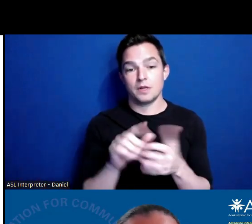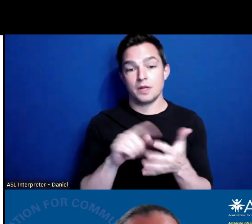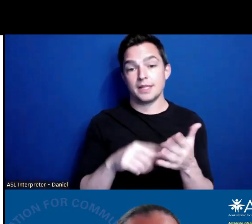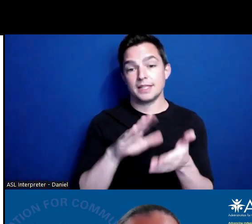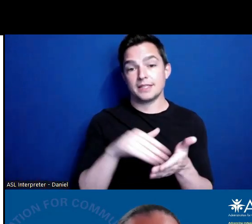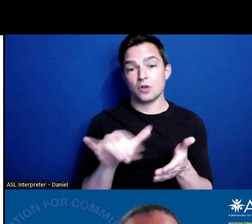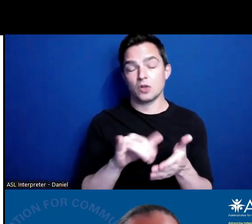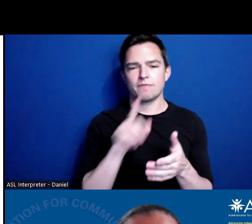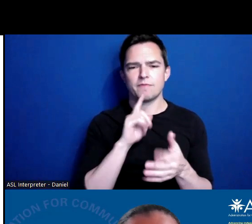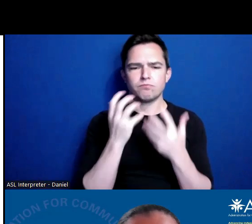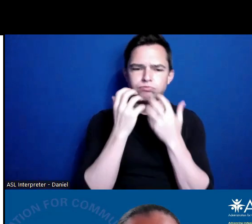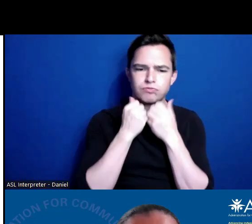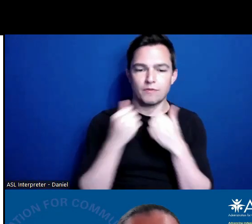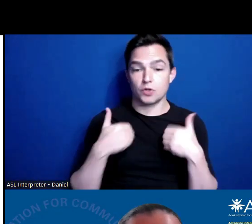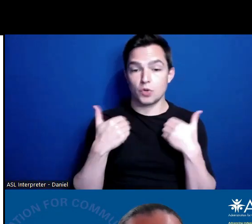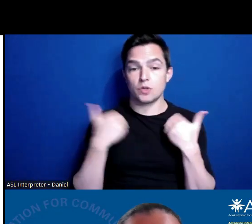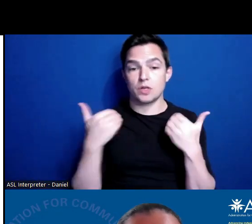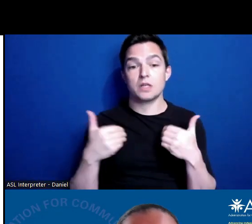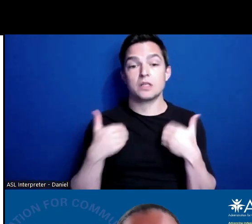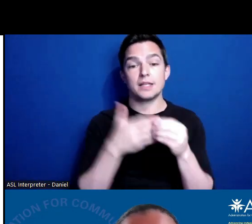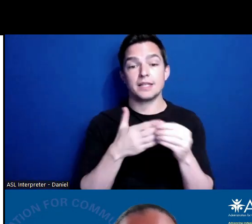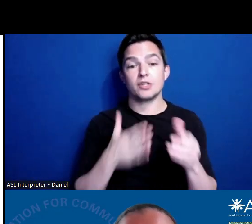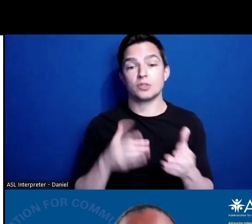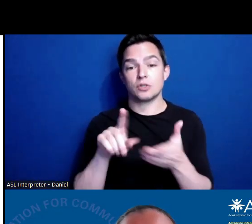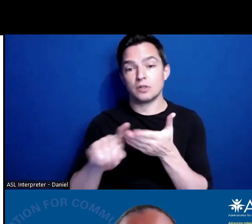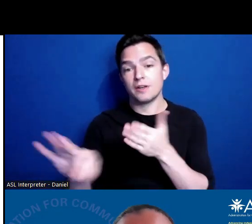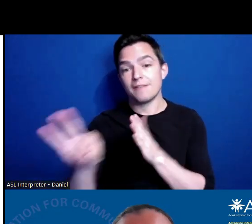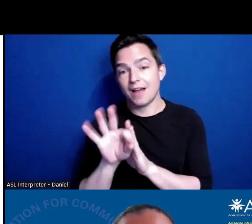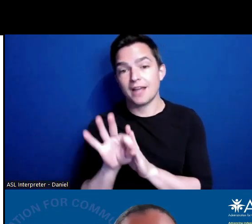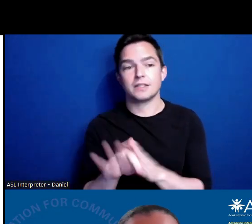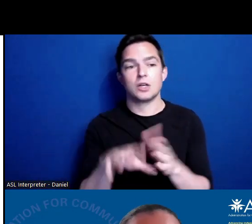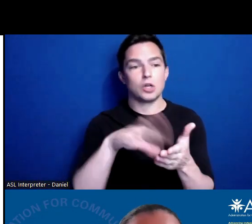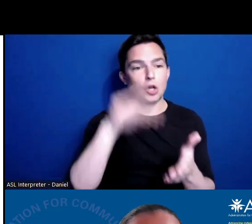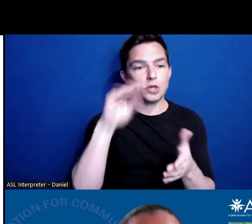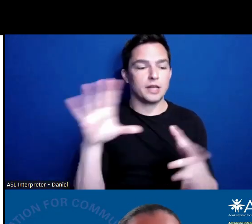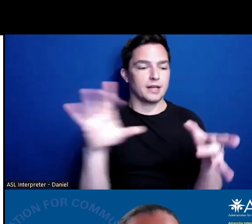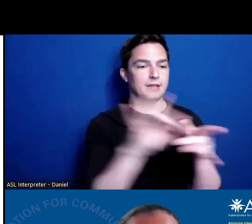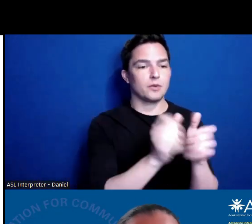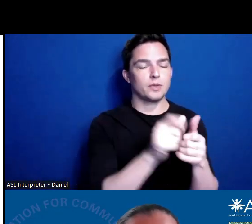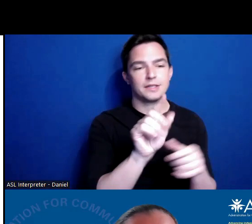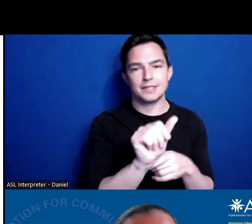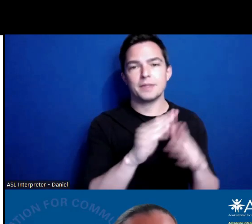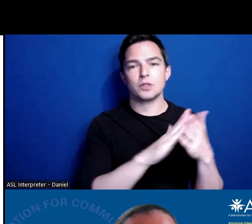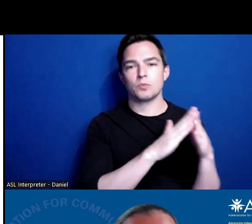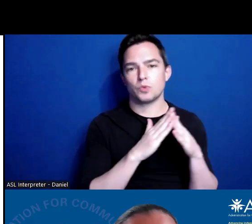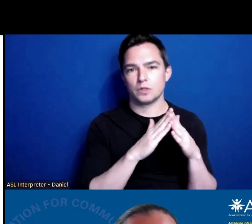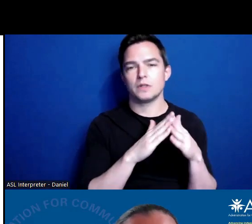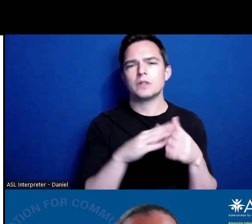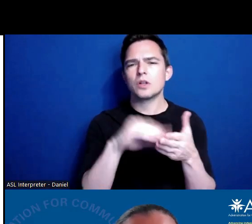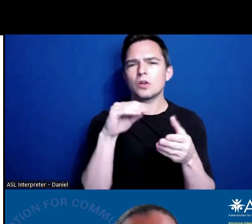valuable for youth and young leaders to find, learn and connect with the disability community to learn about activism.